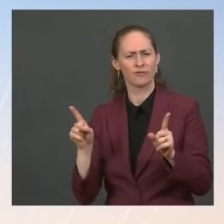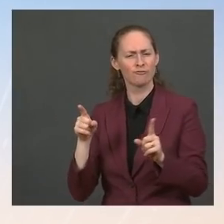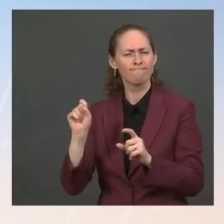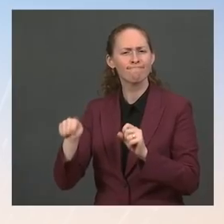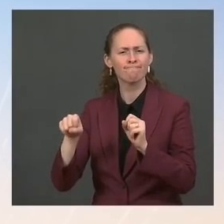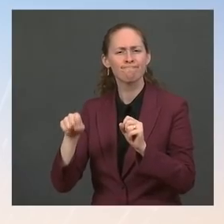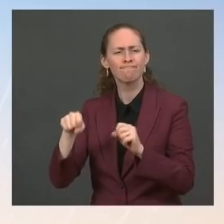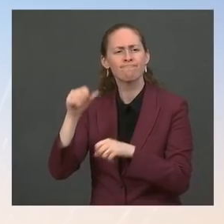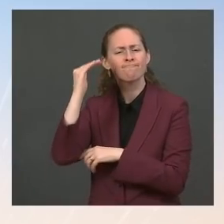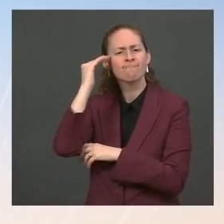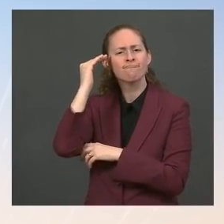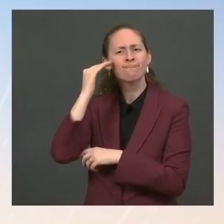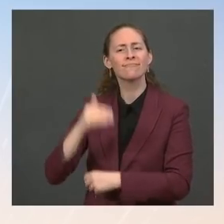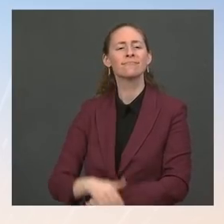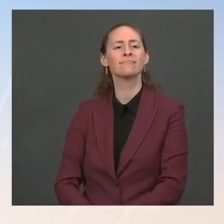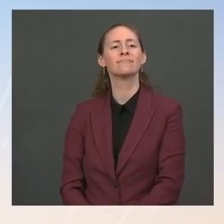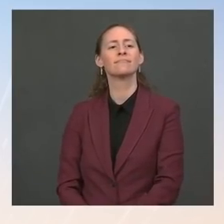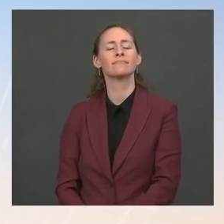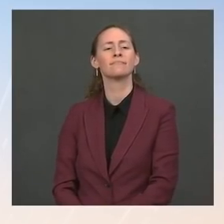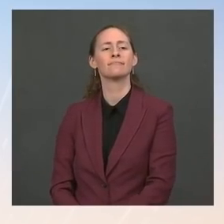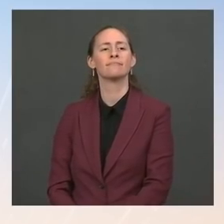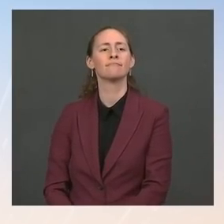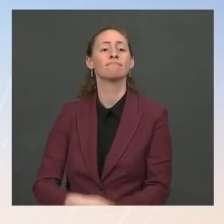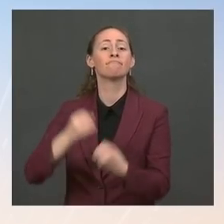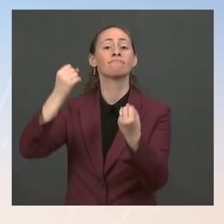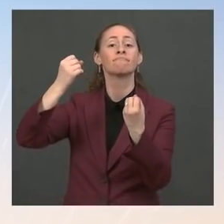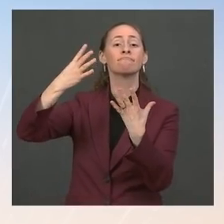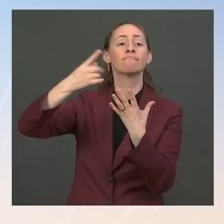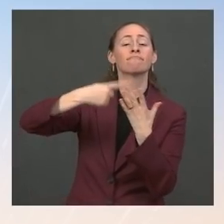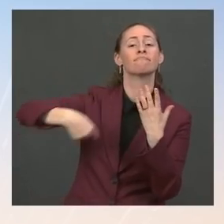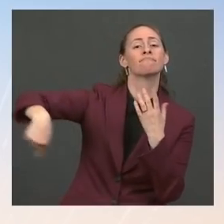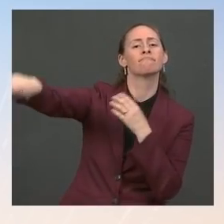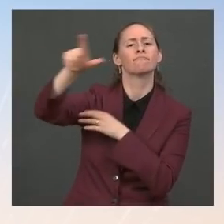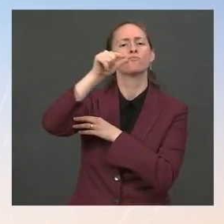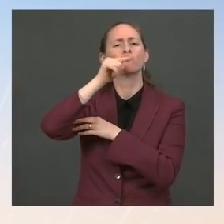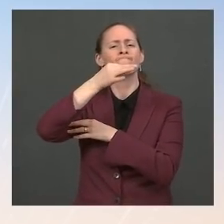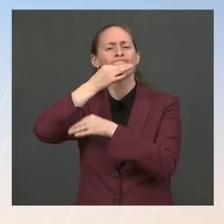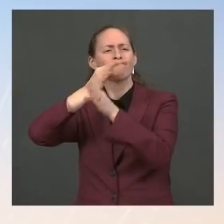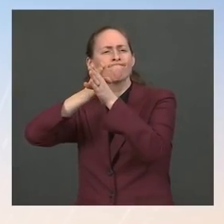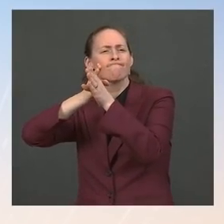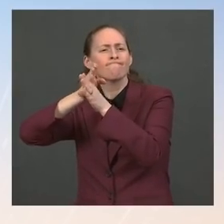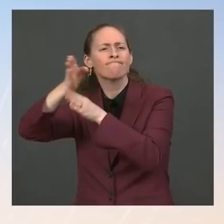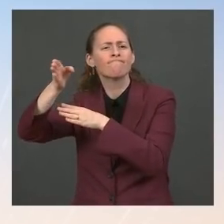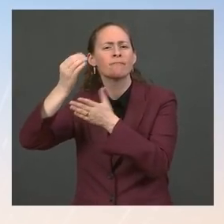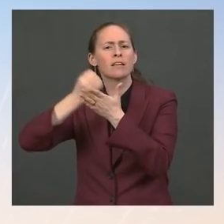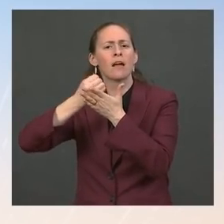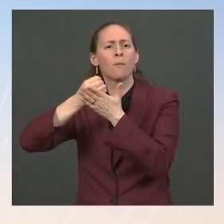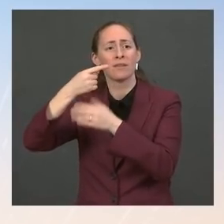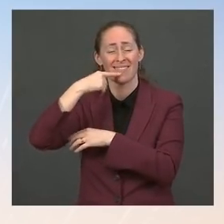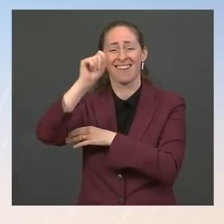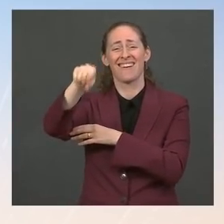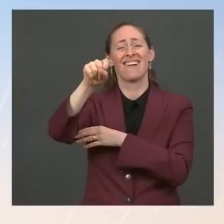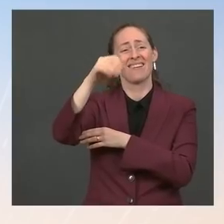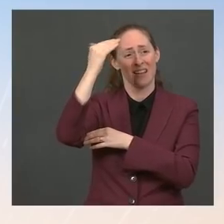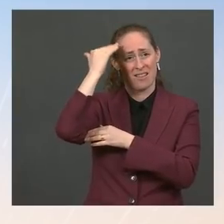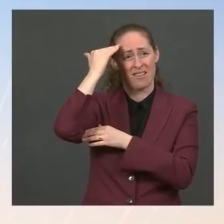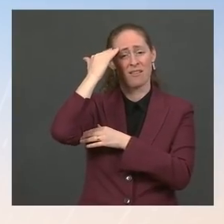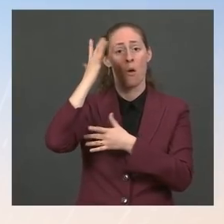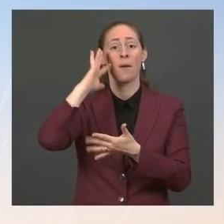predicts that inflation will come down next year. That is what outside experts are predicting. So, what we're really talking about